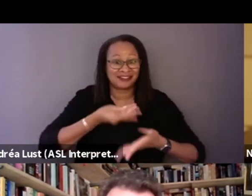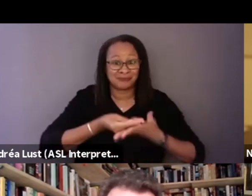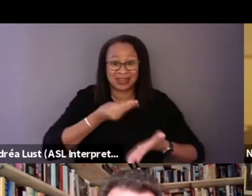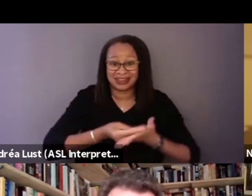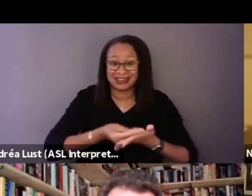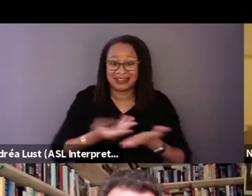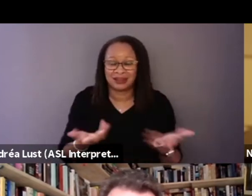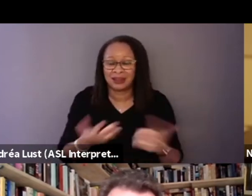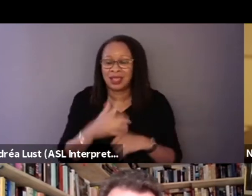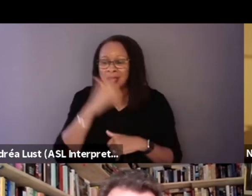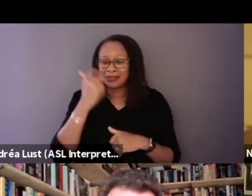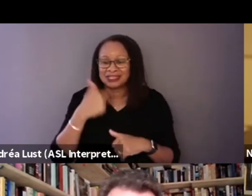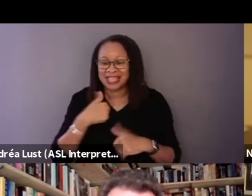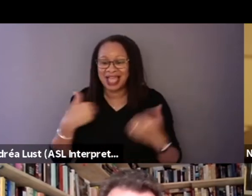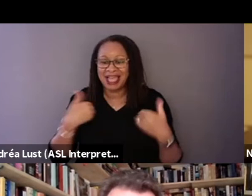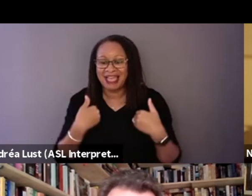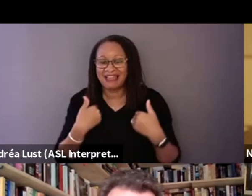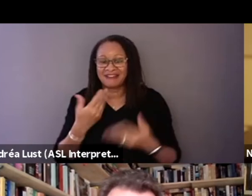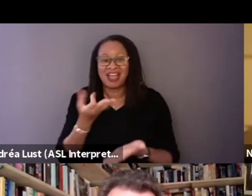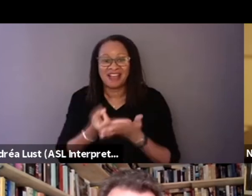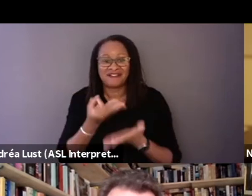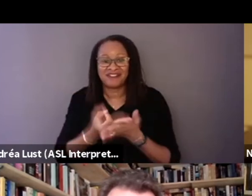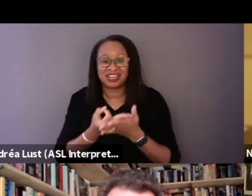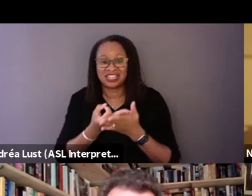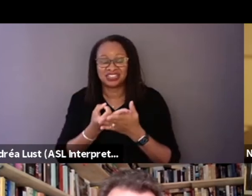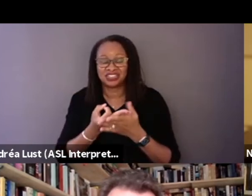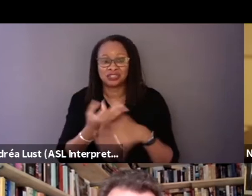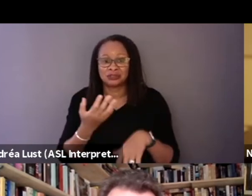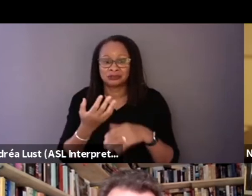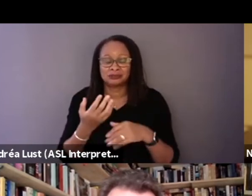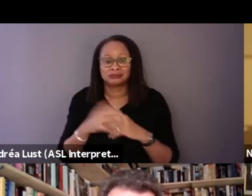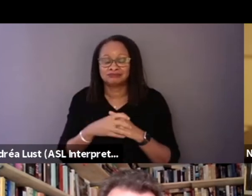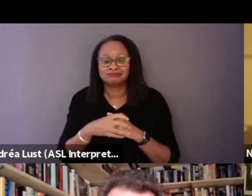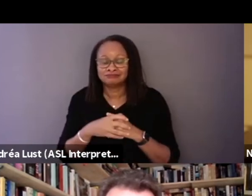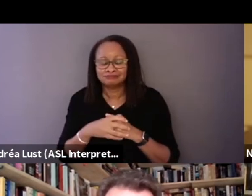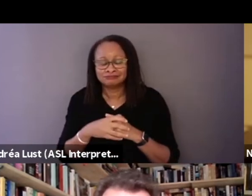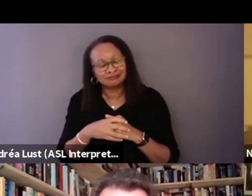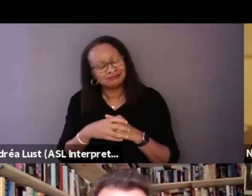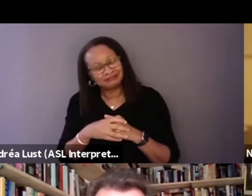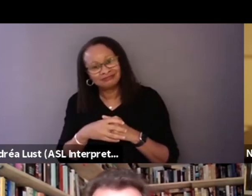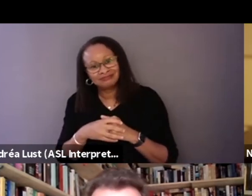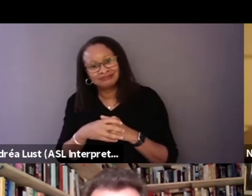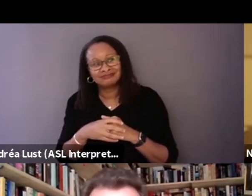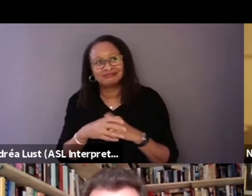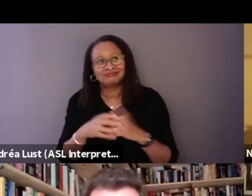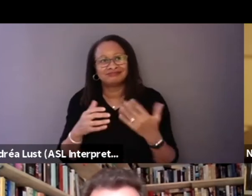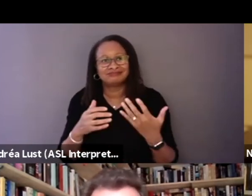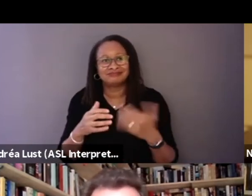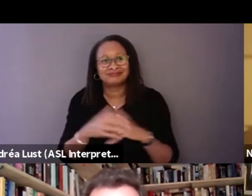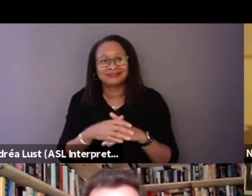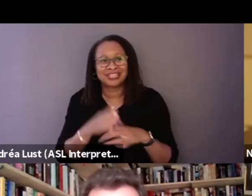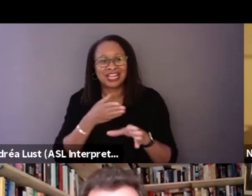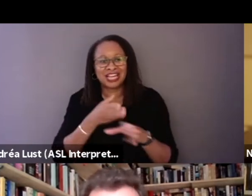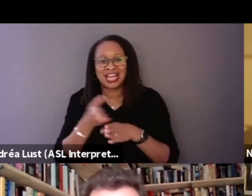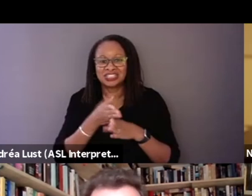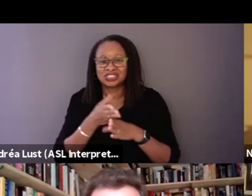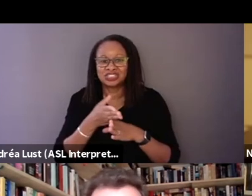Because I have a financial horseshoe hanging out on my butt because I made a career out of a high school extracurricular activity.